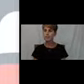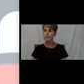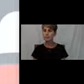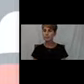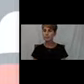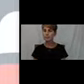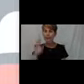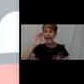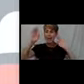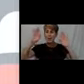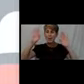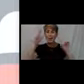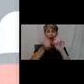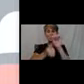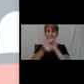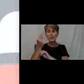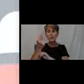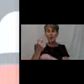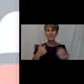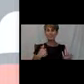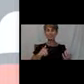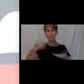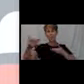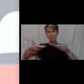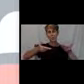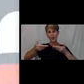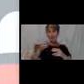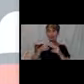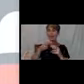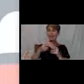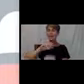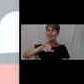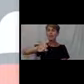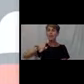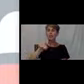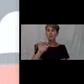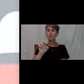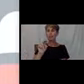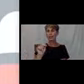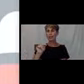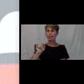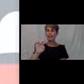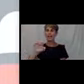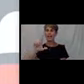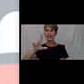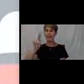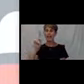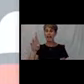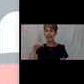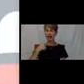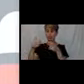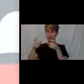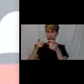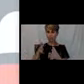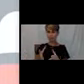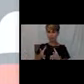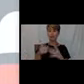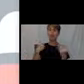Hi everyone and welcome. My name is Jen Elder. I'm the Director of the SAMHSA Homeless and Housing Resource Center.